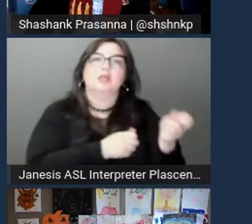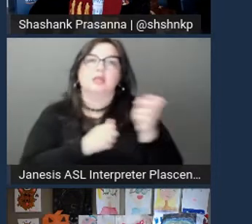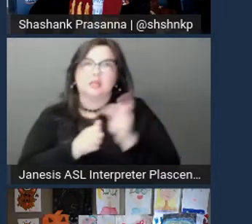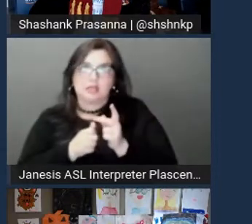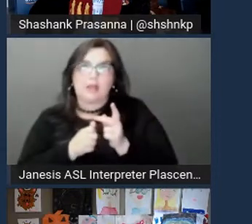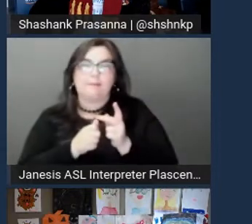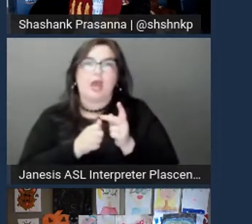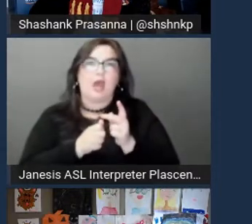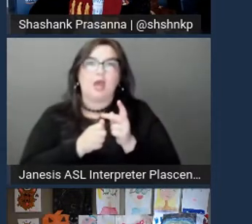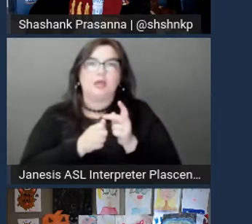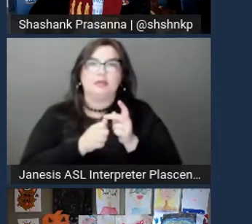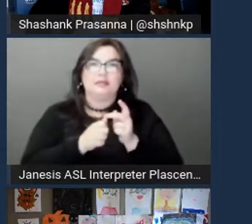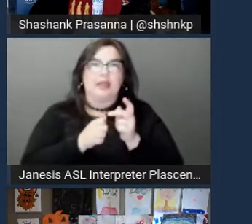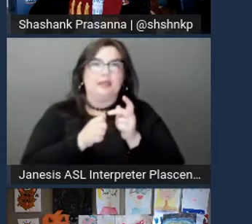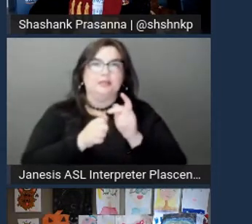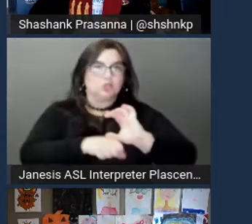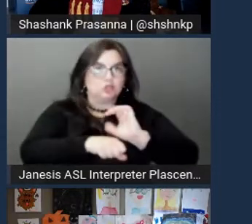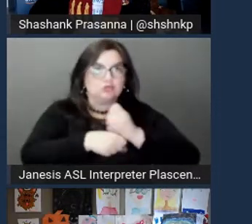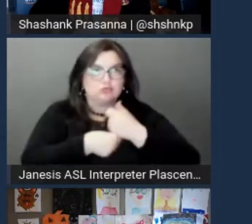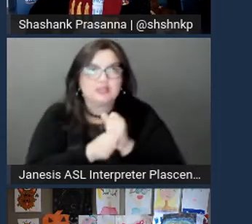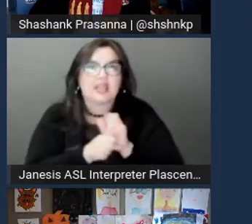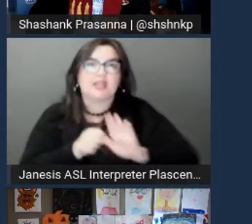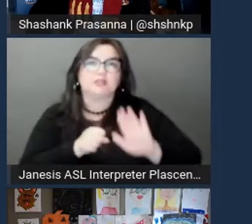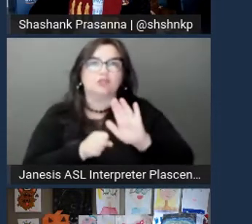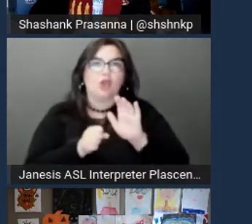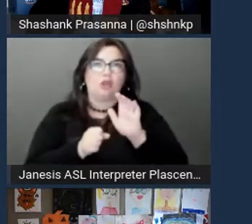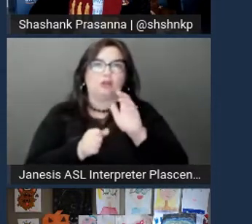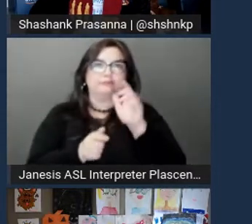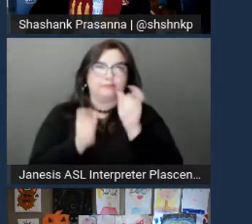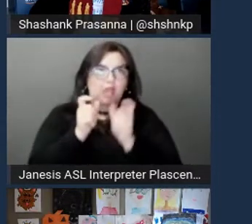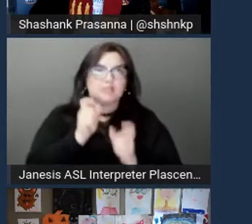The Custom Engine Version. So right now I'm on this page.